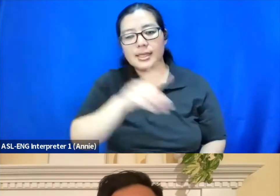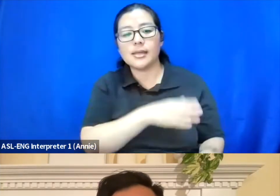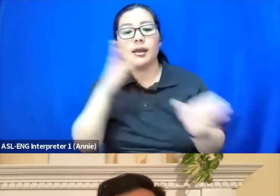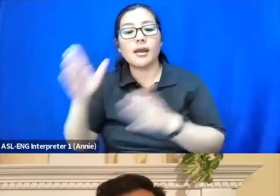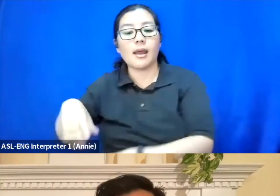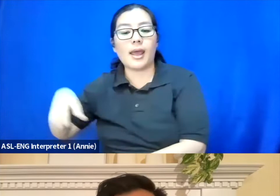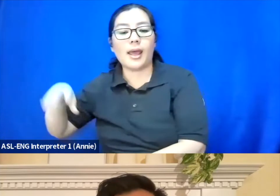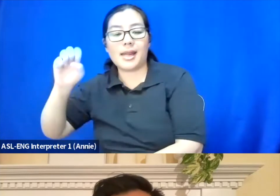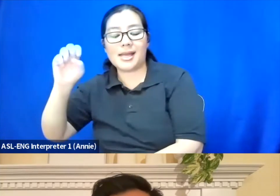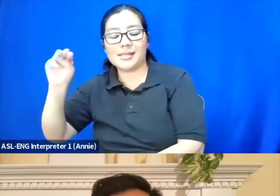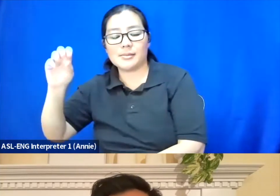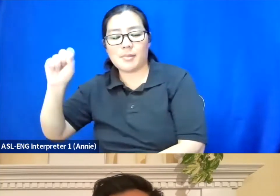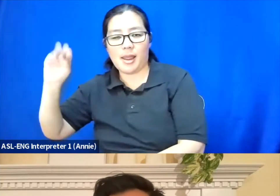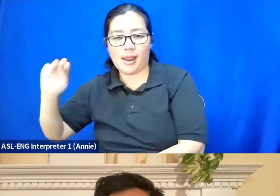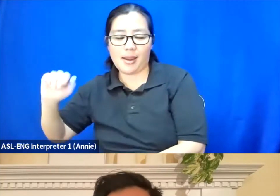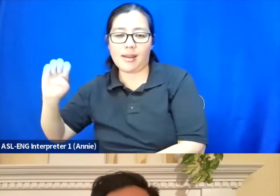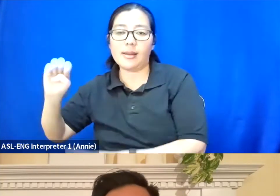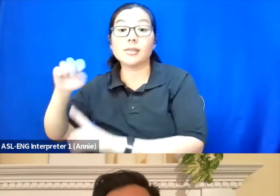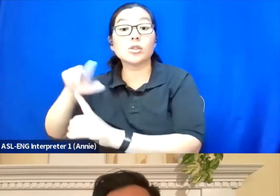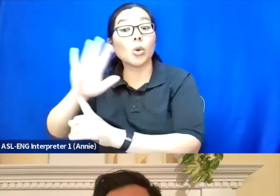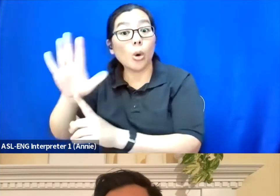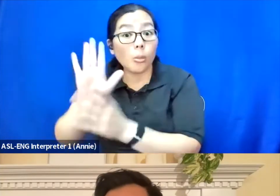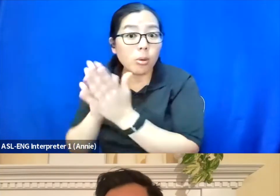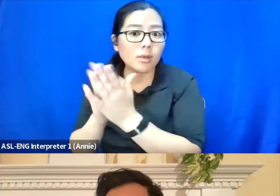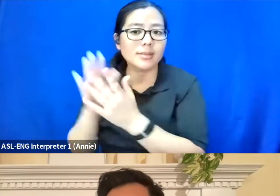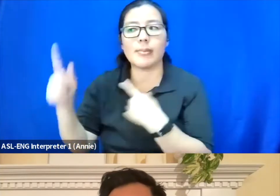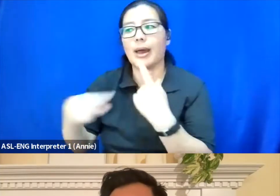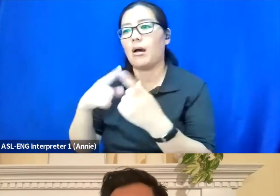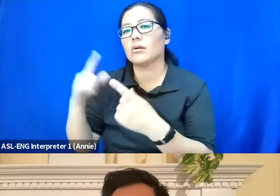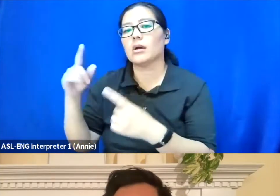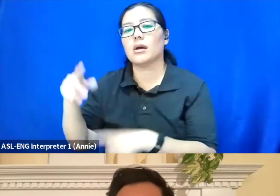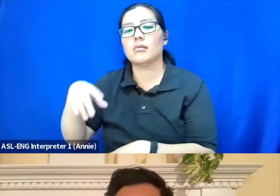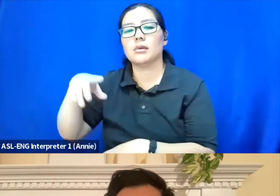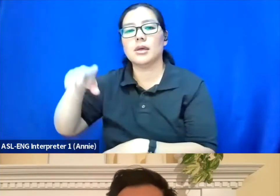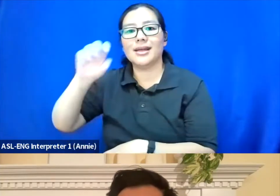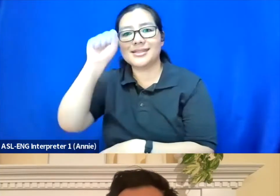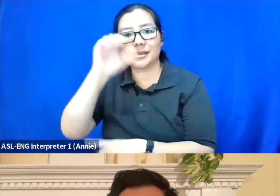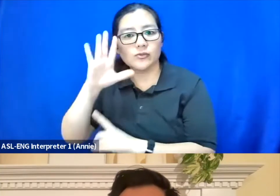I talk in the book about how it -- it was diagnosed as chronic lyme disease,